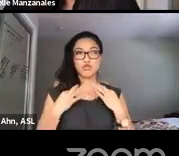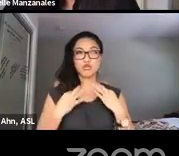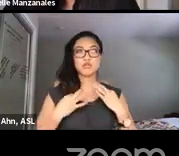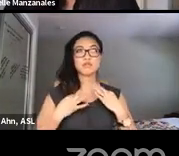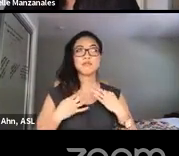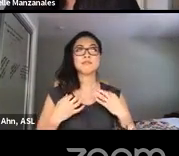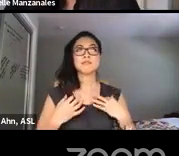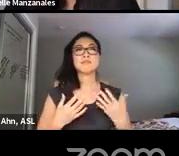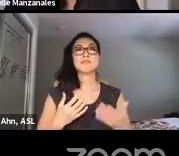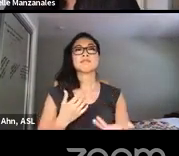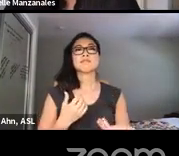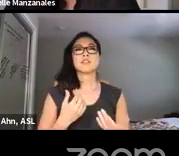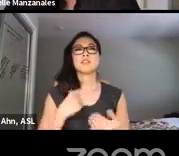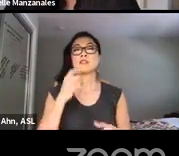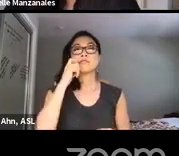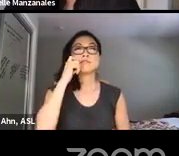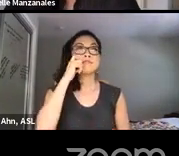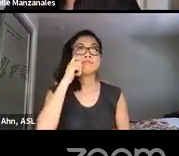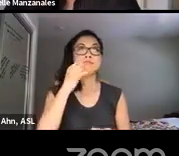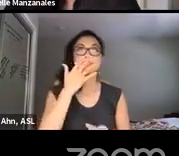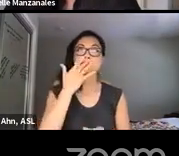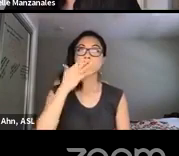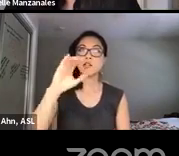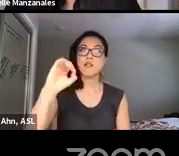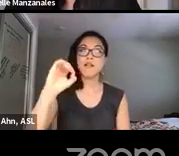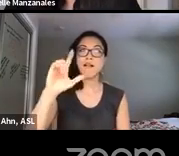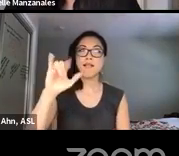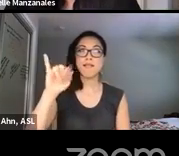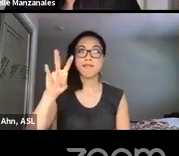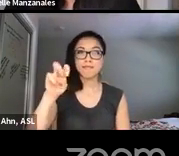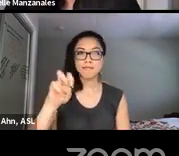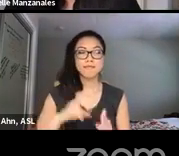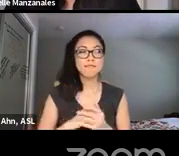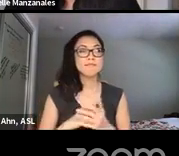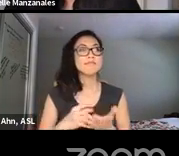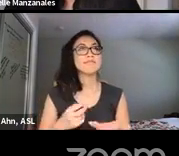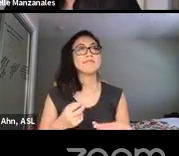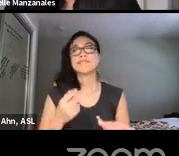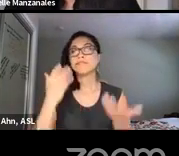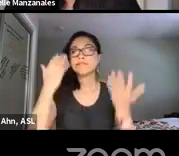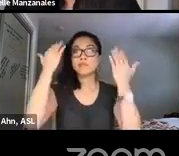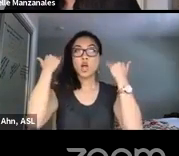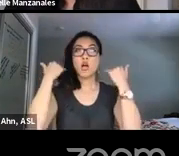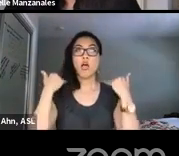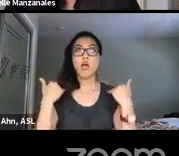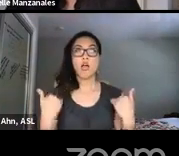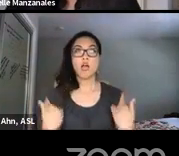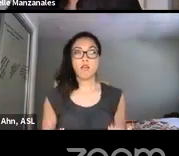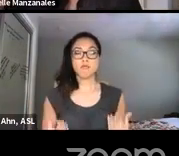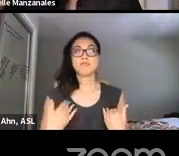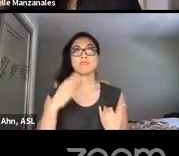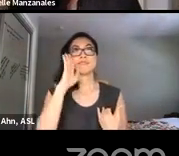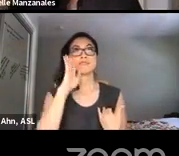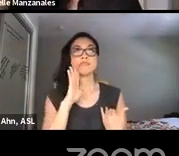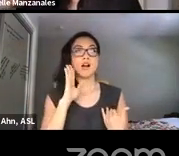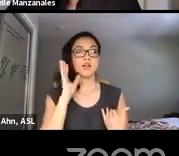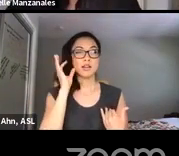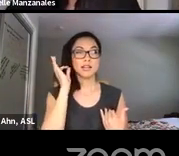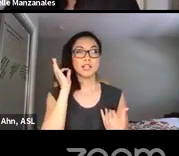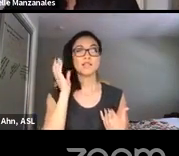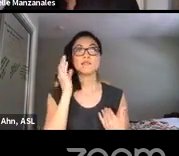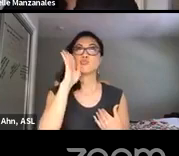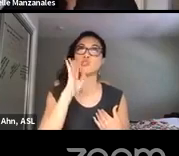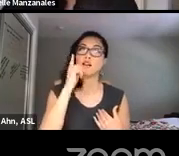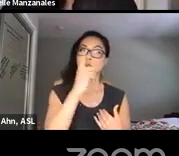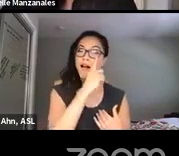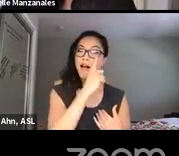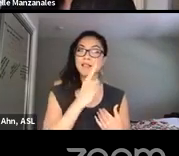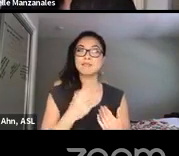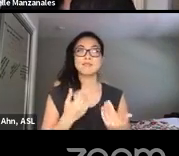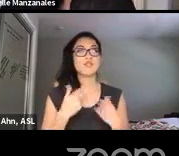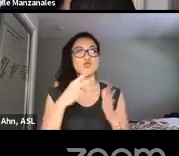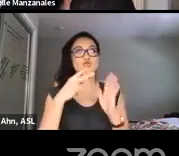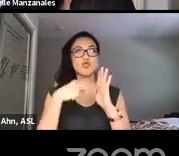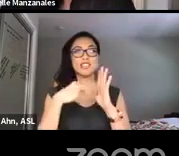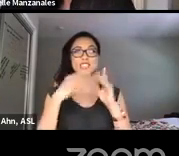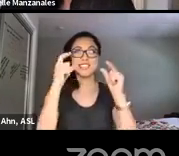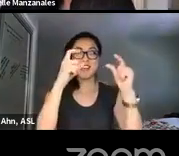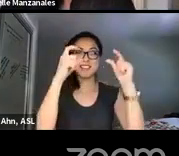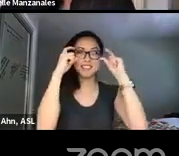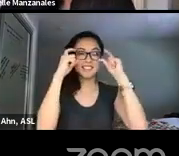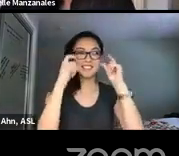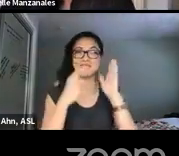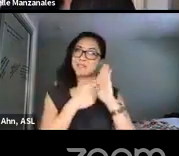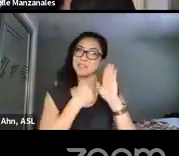for Ballet Hispanico. Thank you for inviting me, Dance/NYC. I am a 40-something Mexican-American